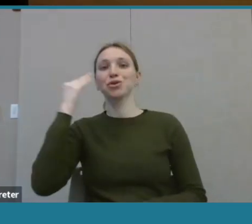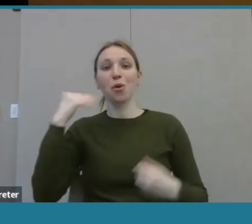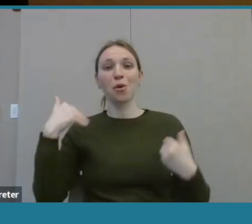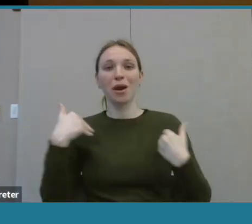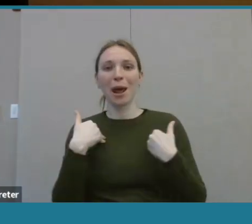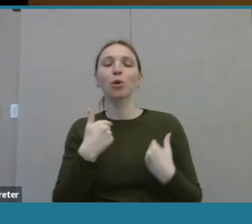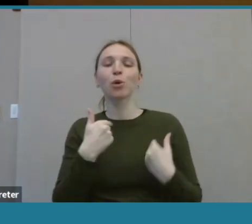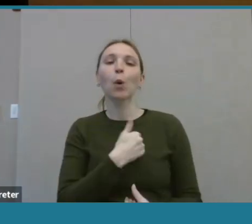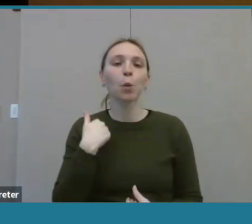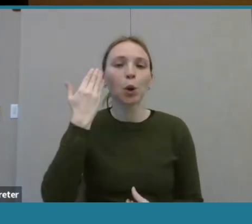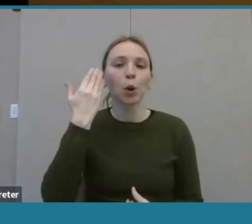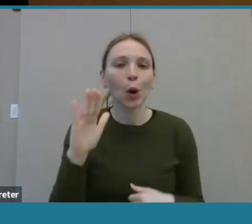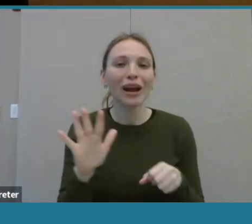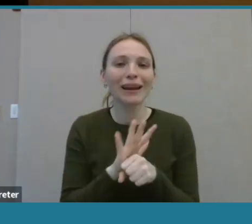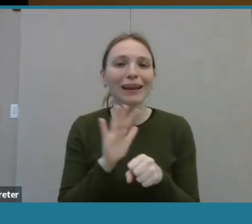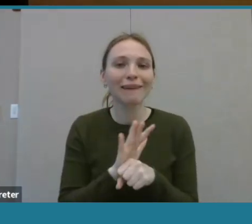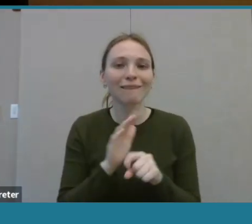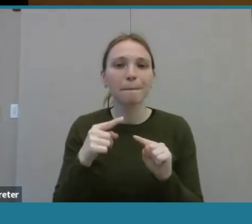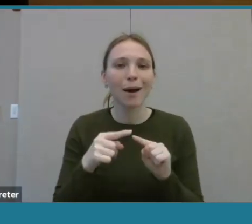So let me go to—